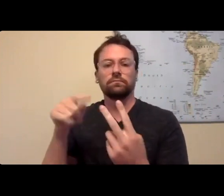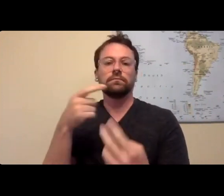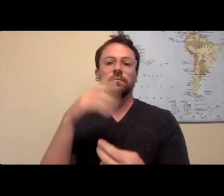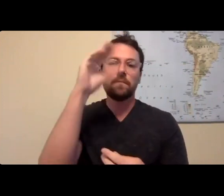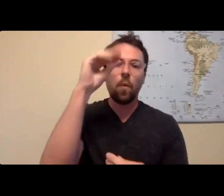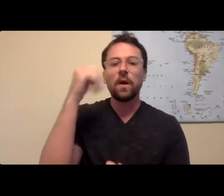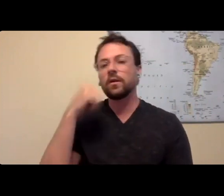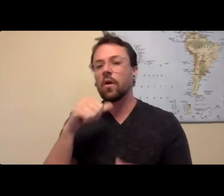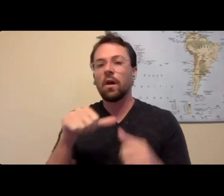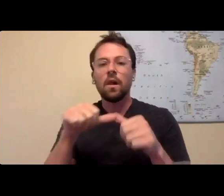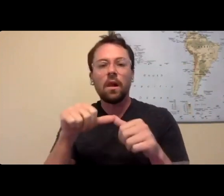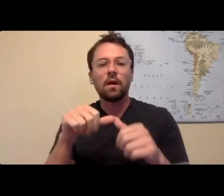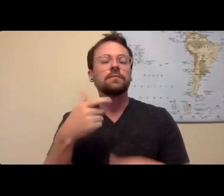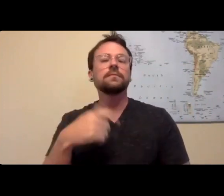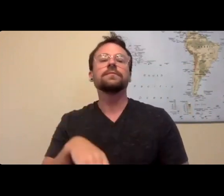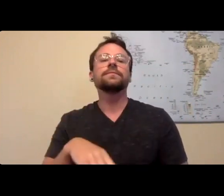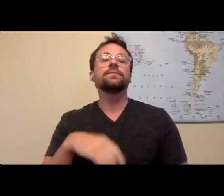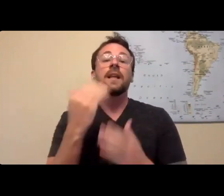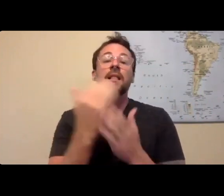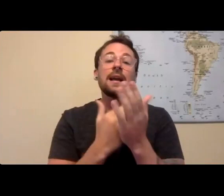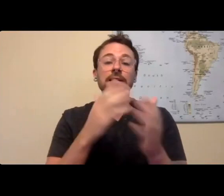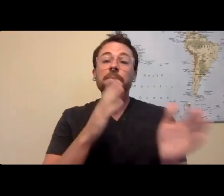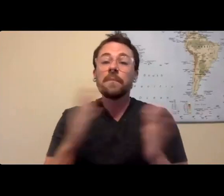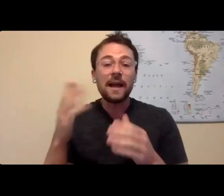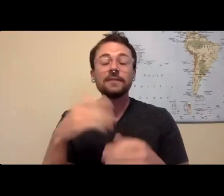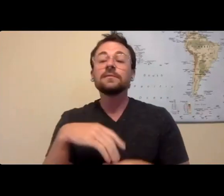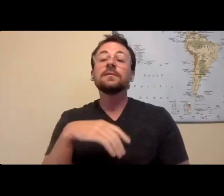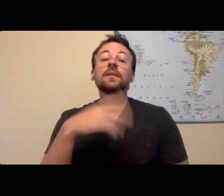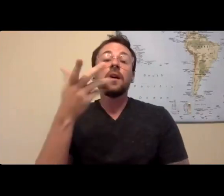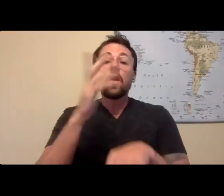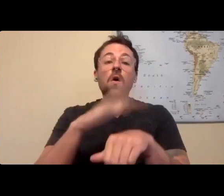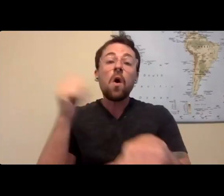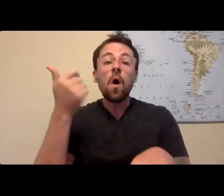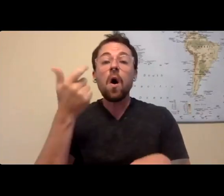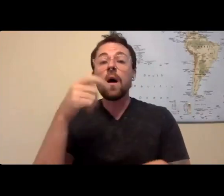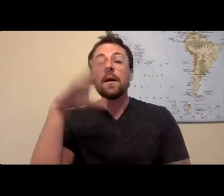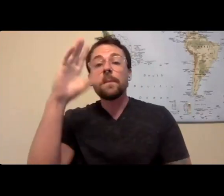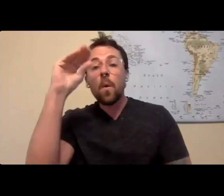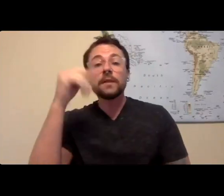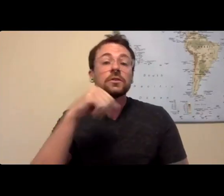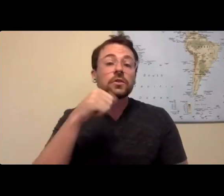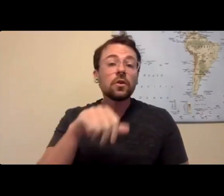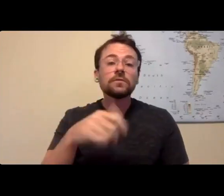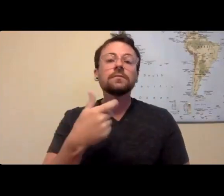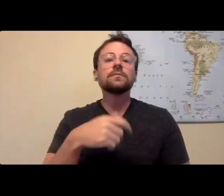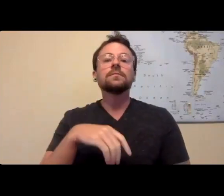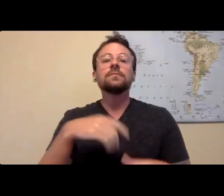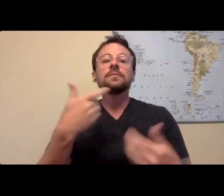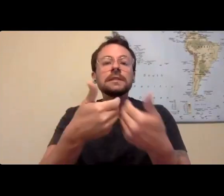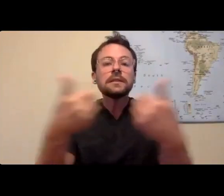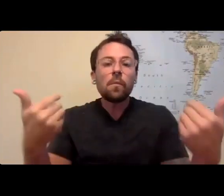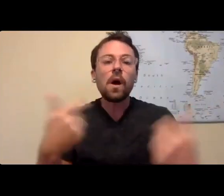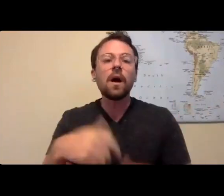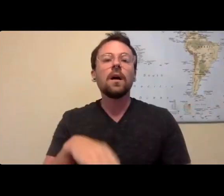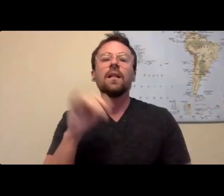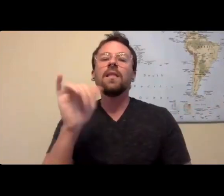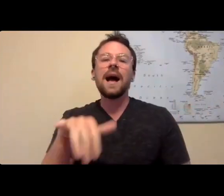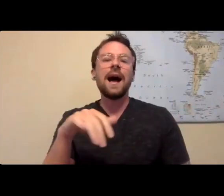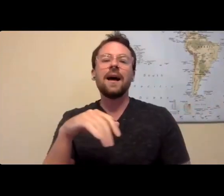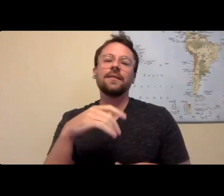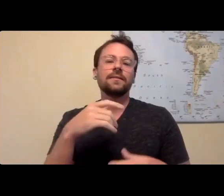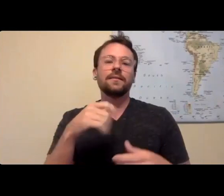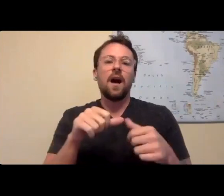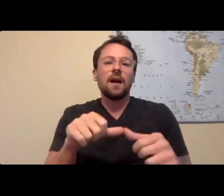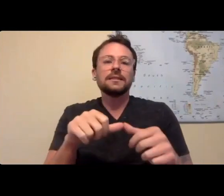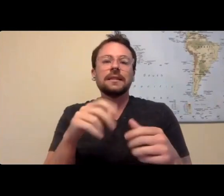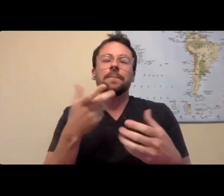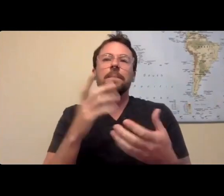We need to show boys, girls and non binary pictures to make sure students are represented.